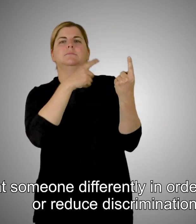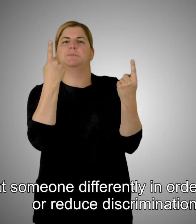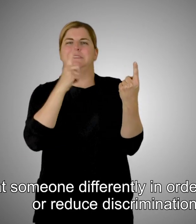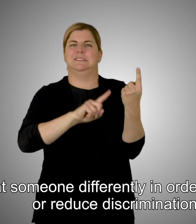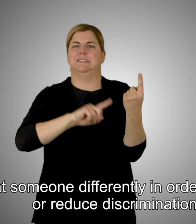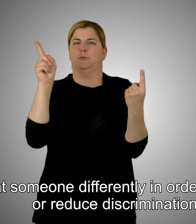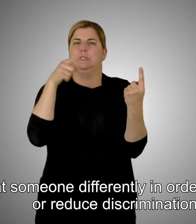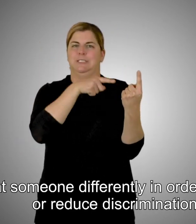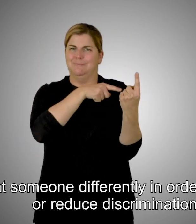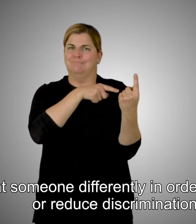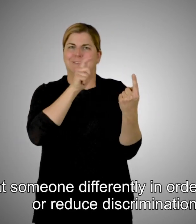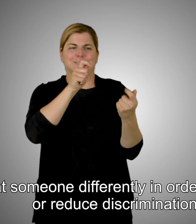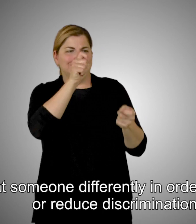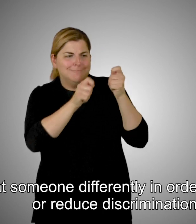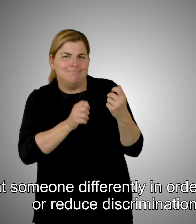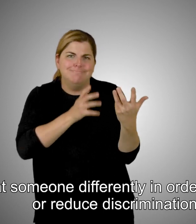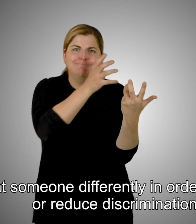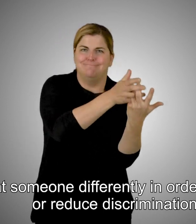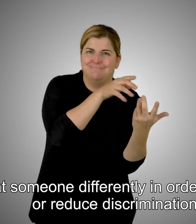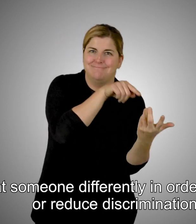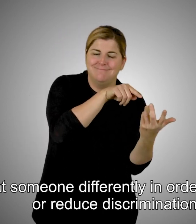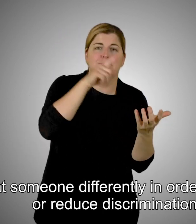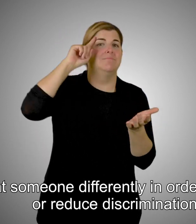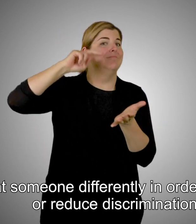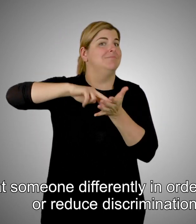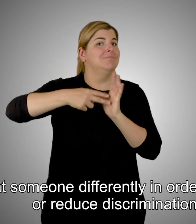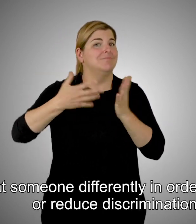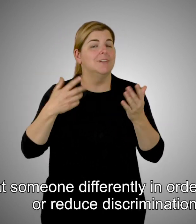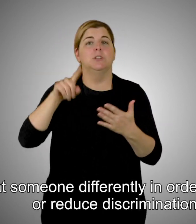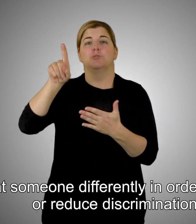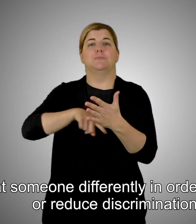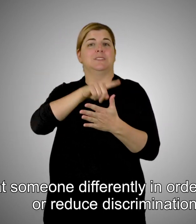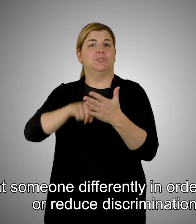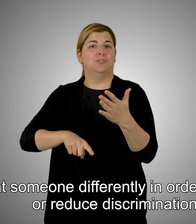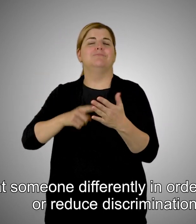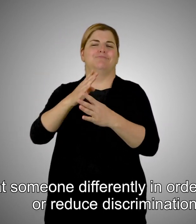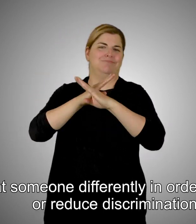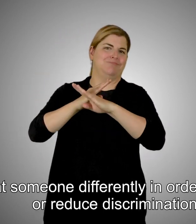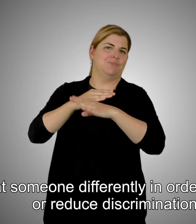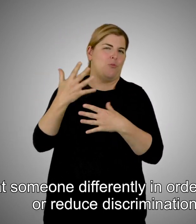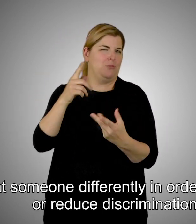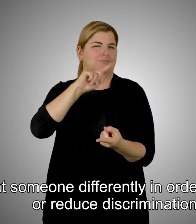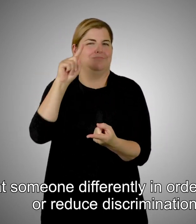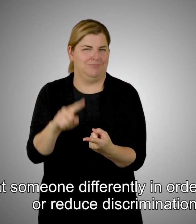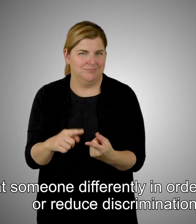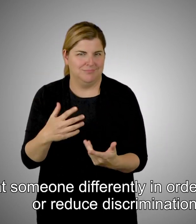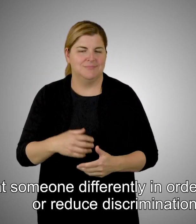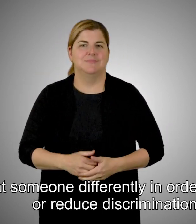to treat someone differently in order to prevent or reduce discrimination.